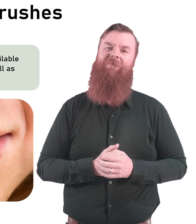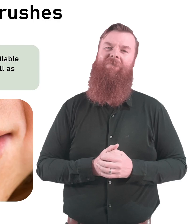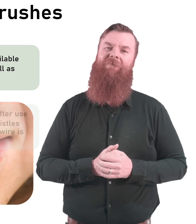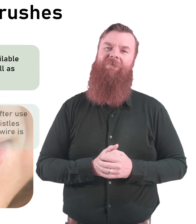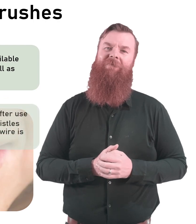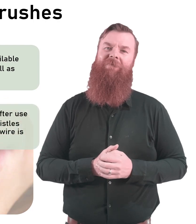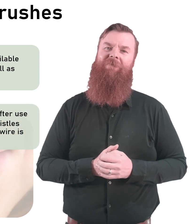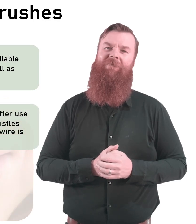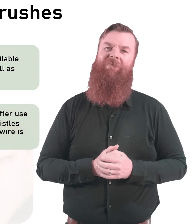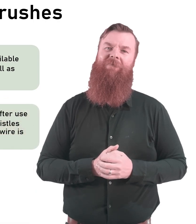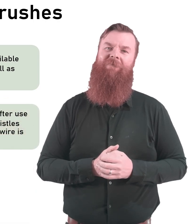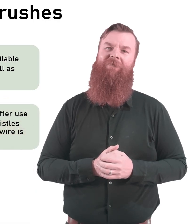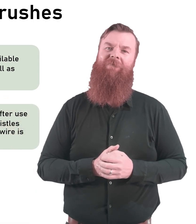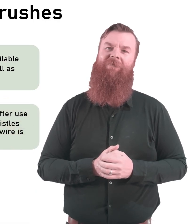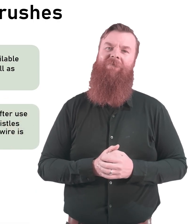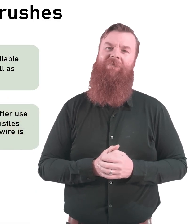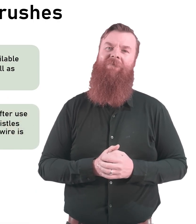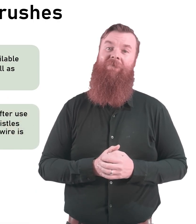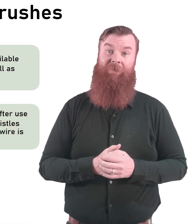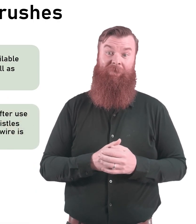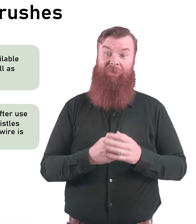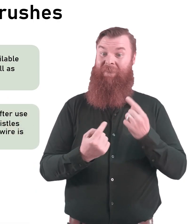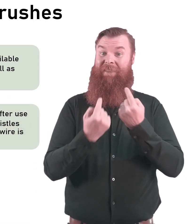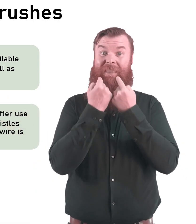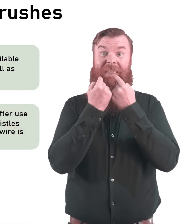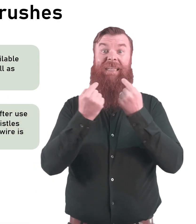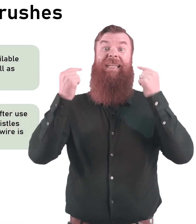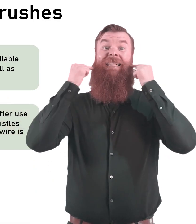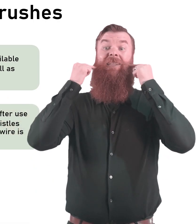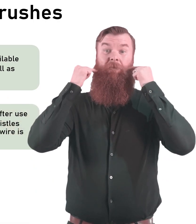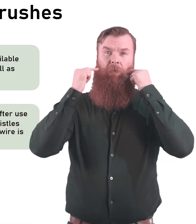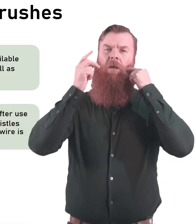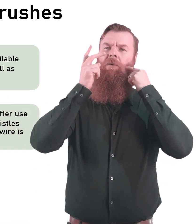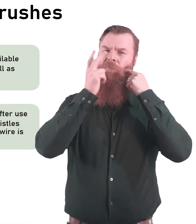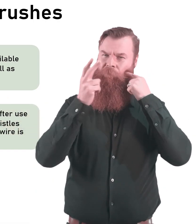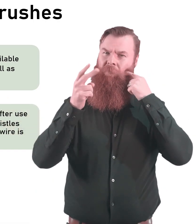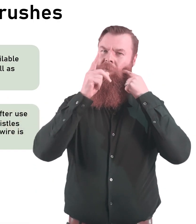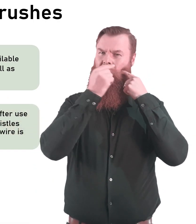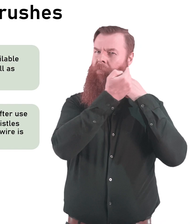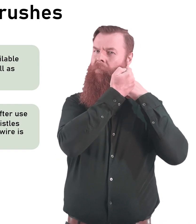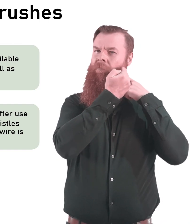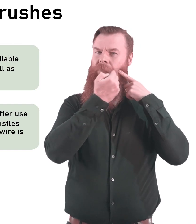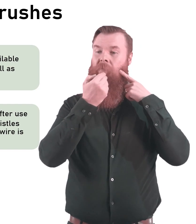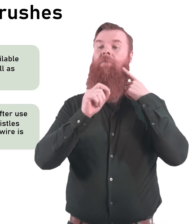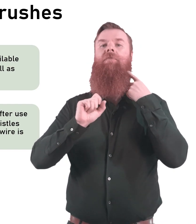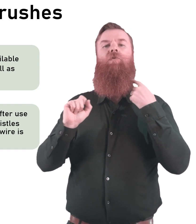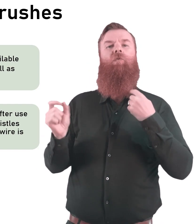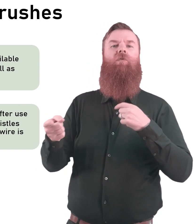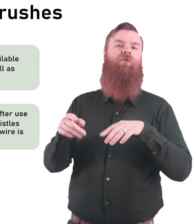Interdental brushes can be used multiple times before being thrown in the bin.